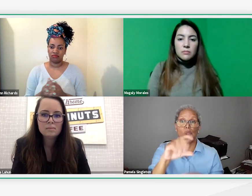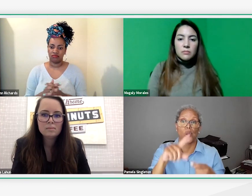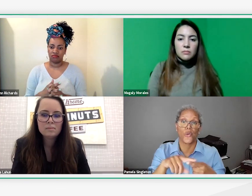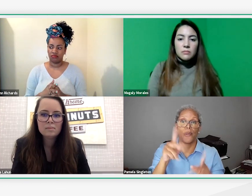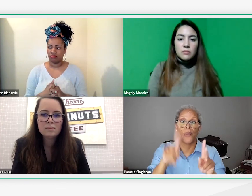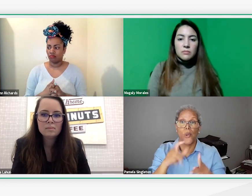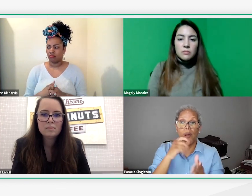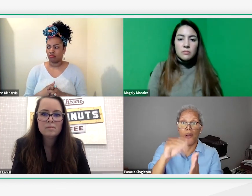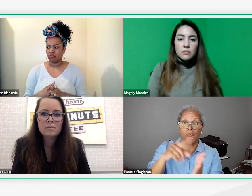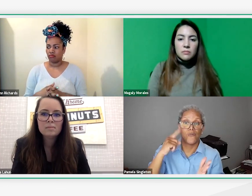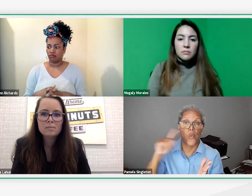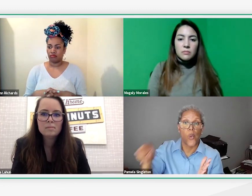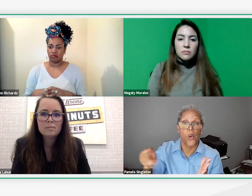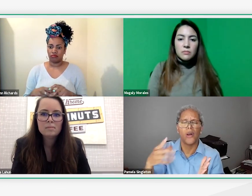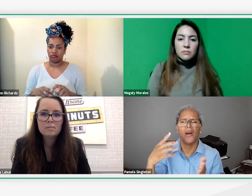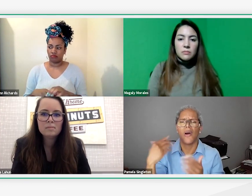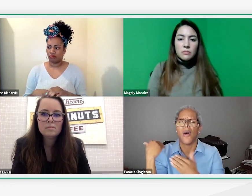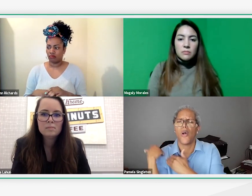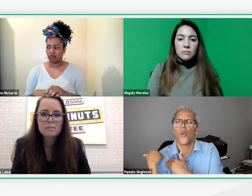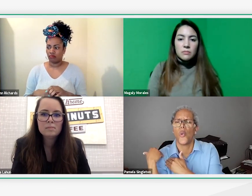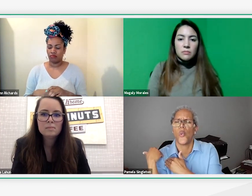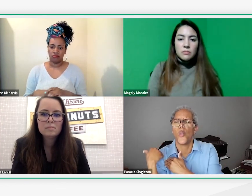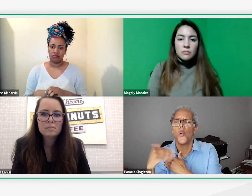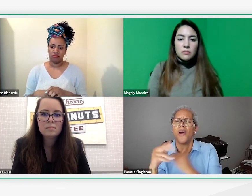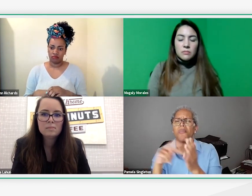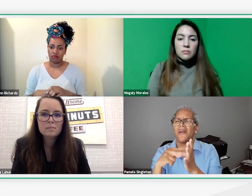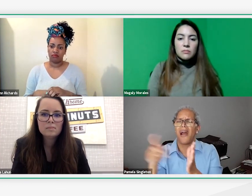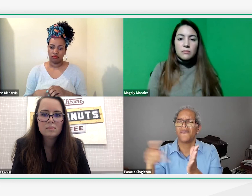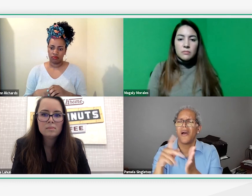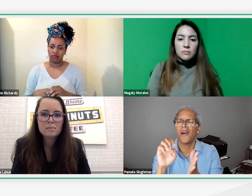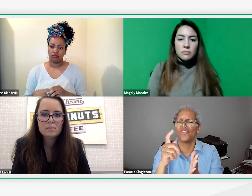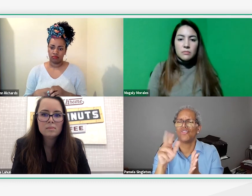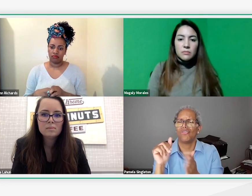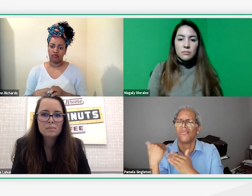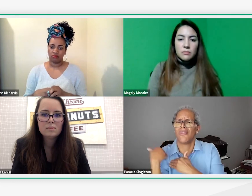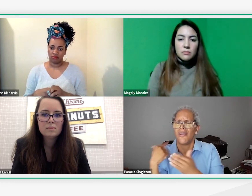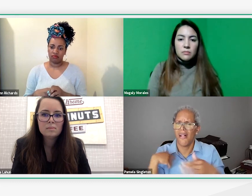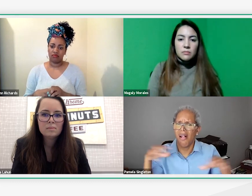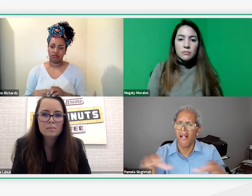the IRS comes back to you and says, 'Hey we're auditing you. We need to have this information,'